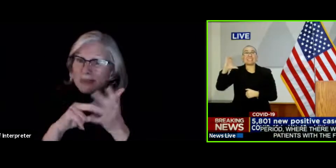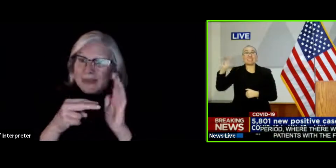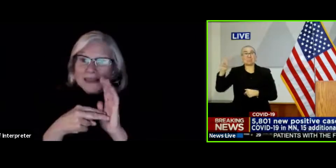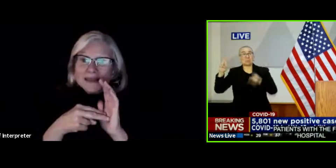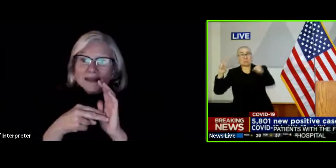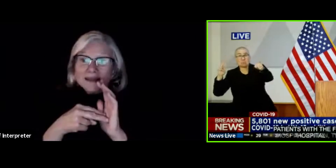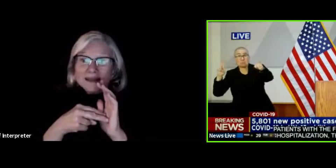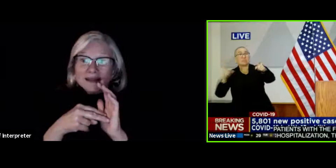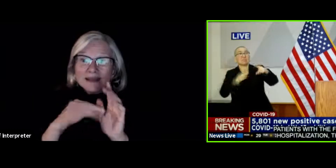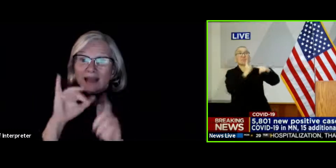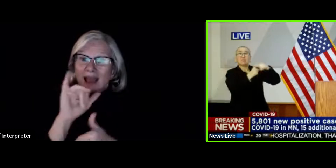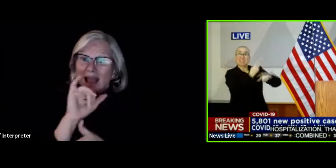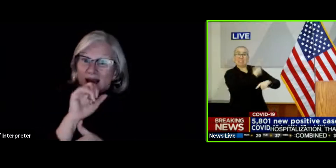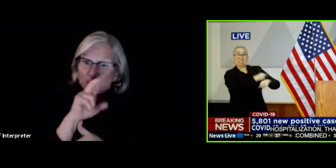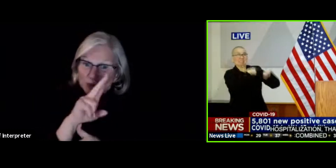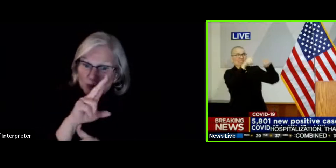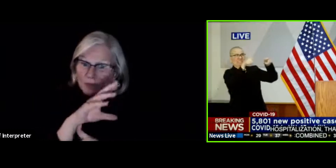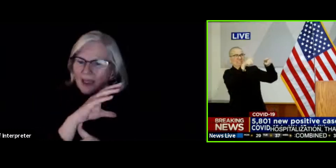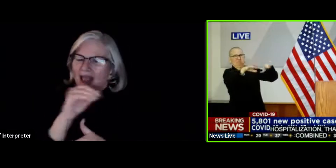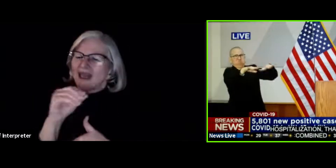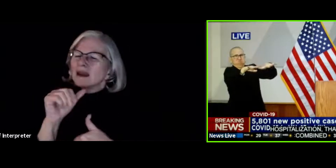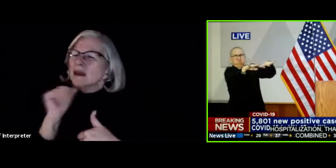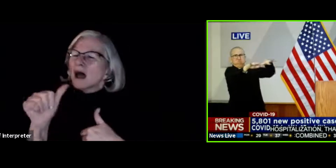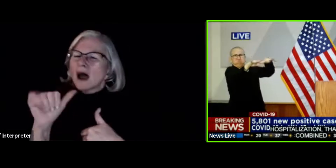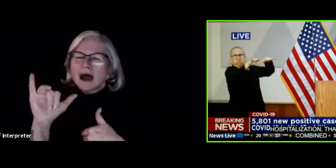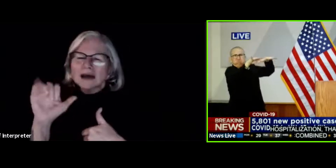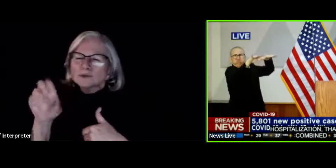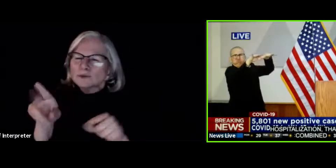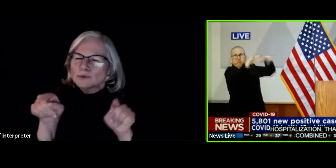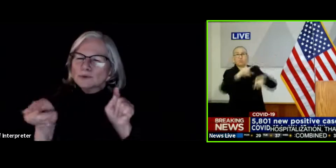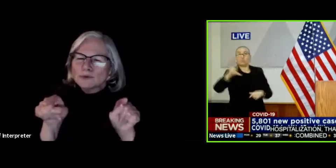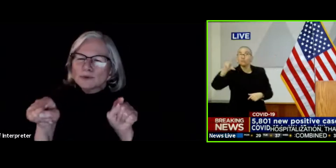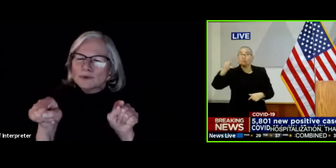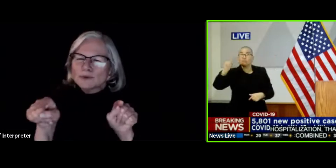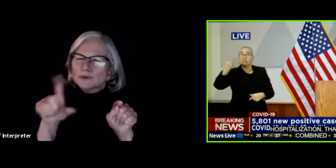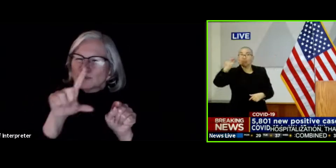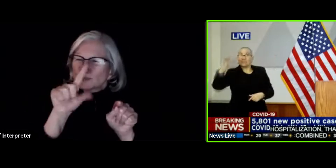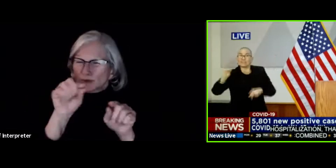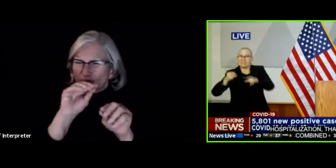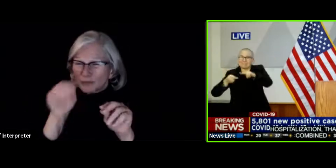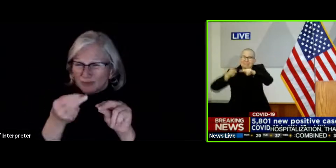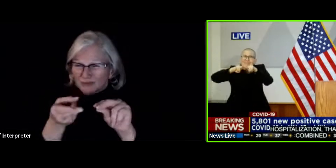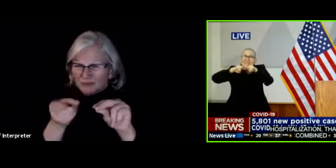THAT WAS ALMOST A 20% INCREASE IN ONE WEEK. AND WE KNOW THAT WE'RE GOING TO REACH ANOTHER